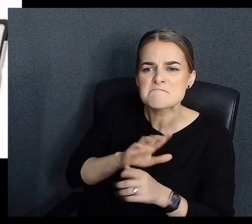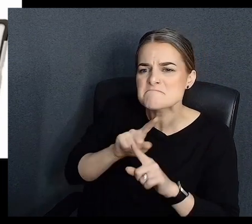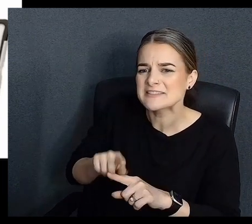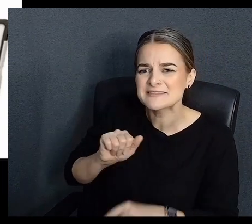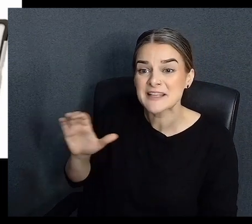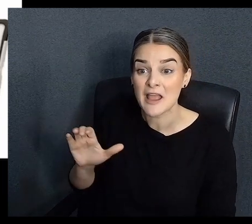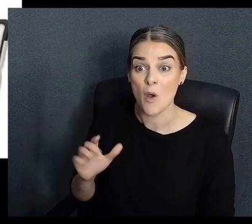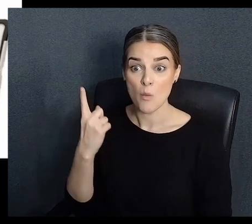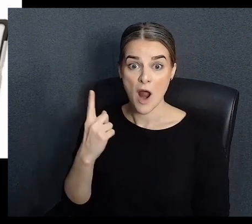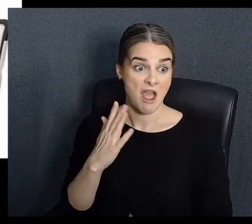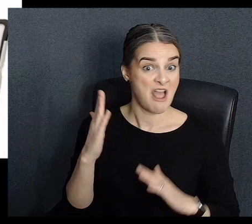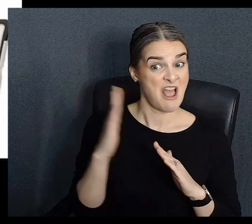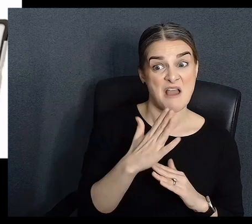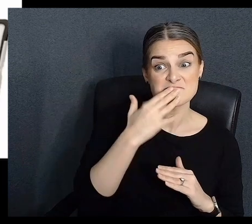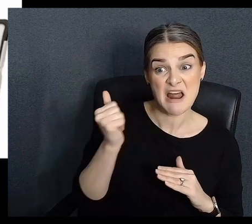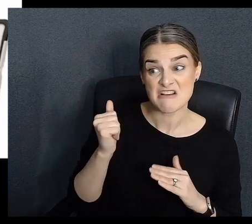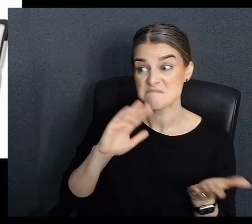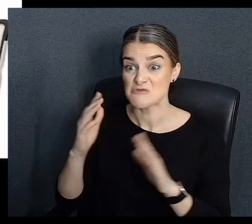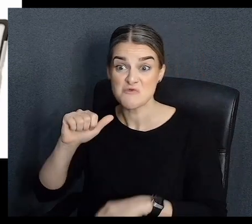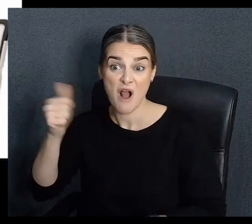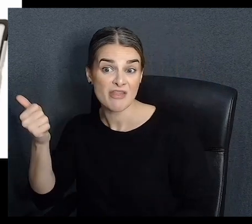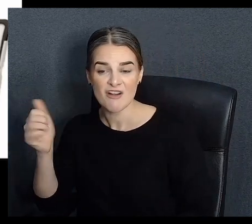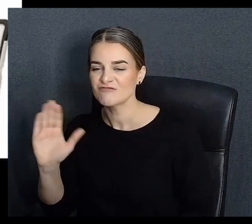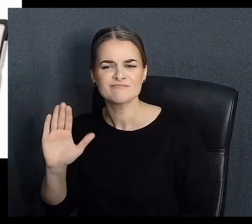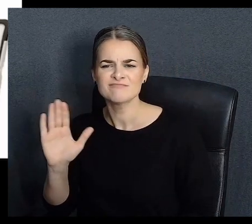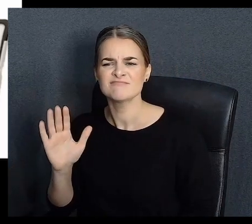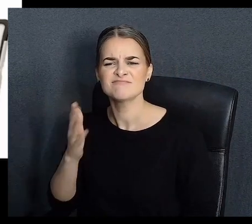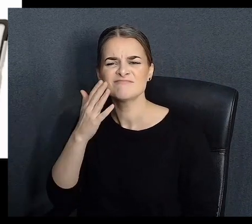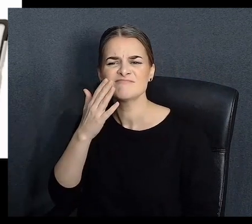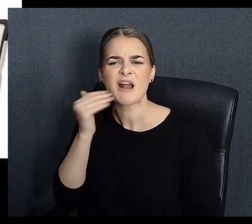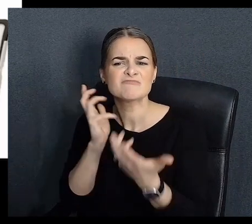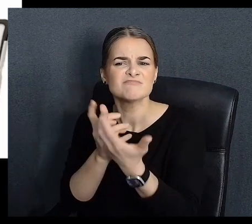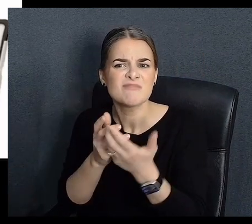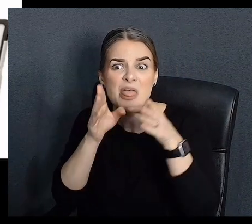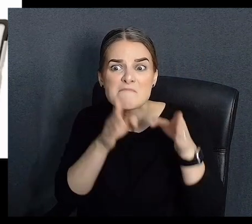One's just better for the individual. And so that's all on an individual basis.